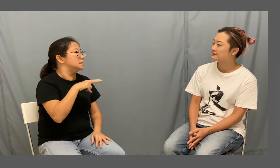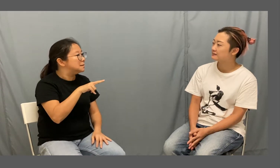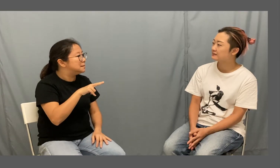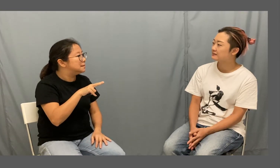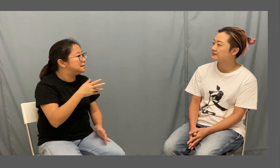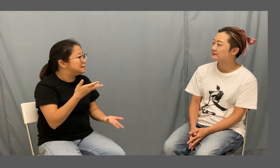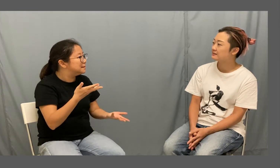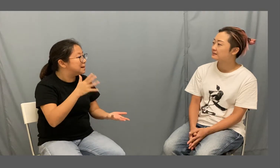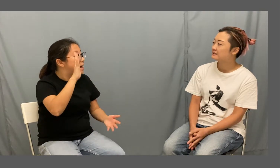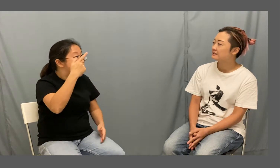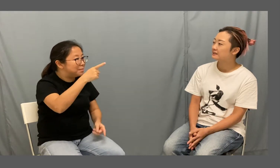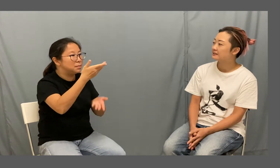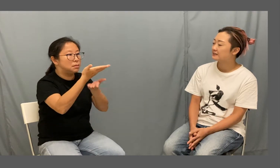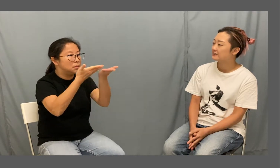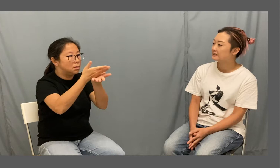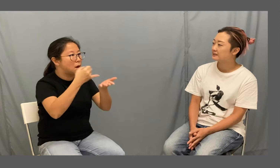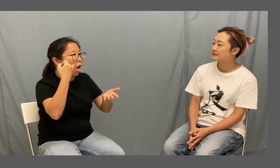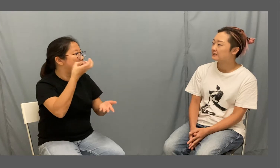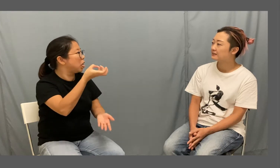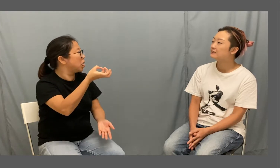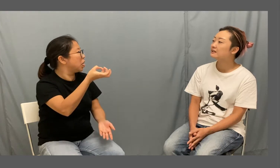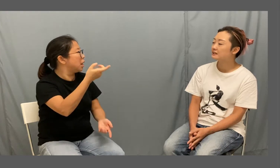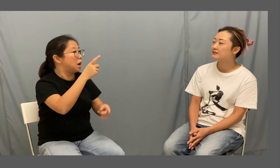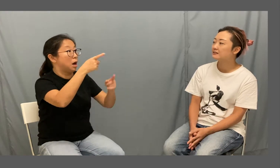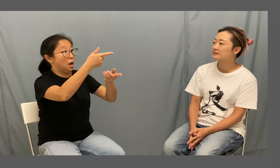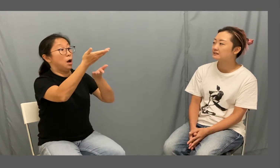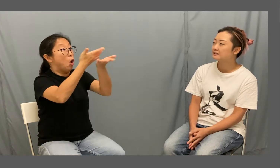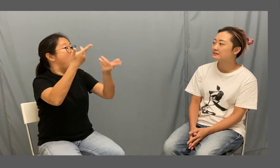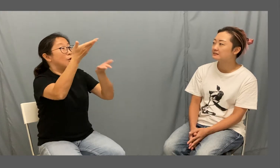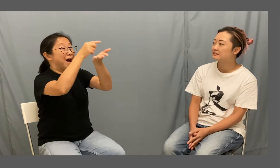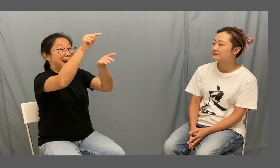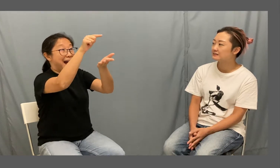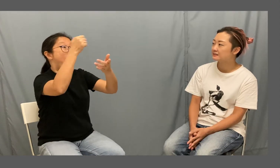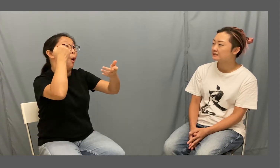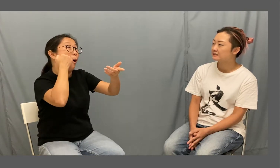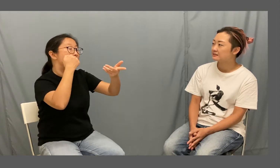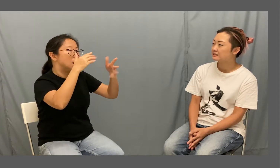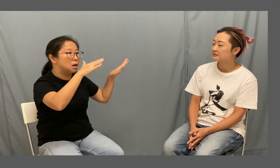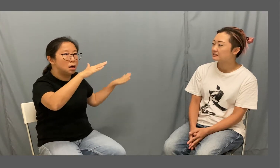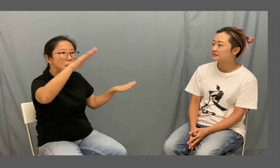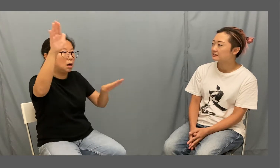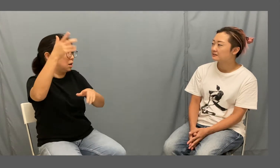They don't socialize within the Deaf community They could only use the old variants coz that's the first signs they picked up